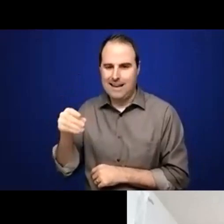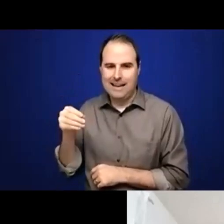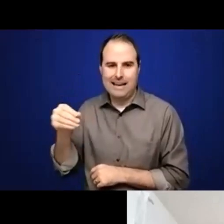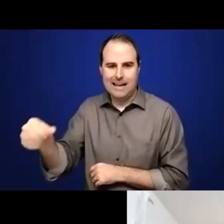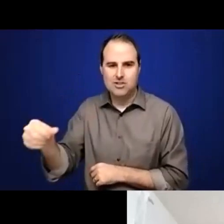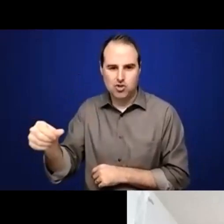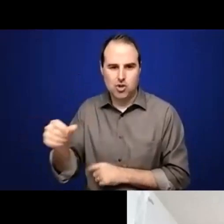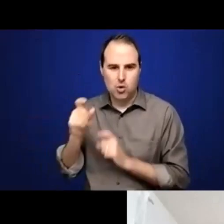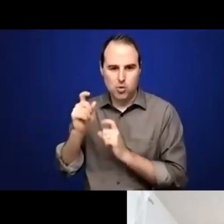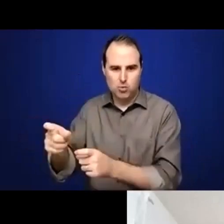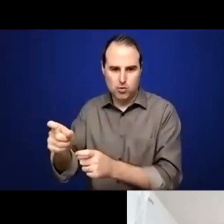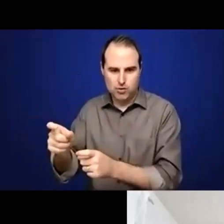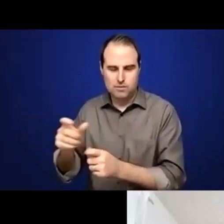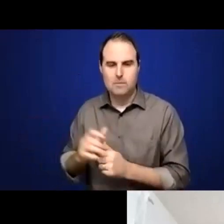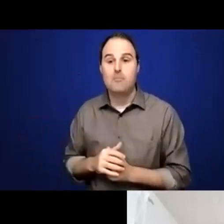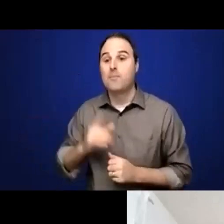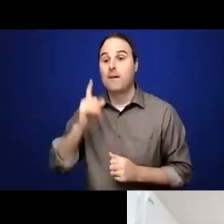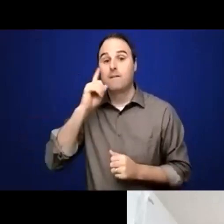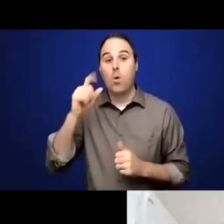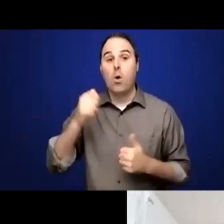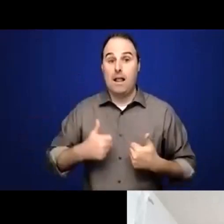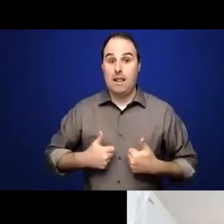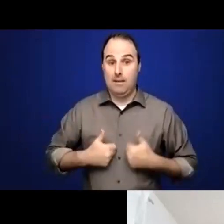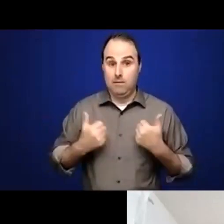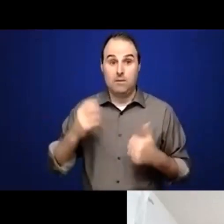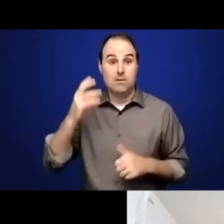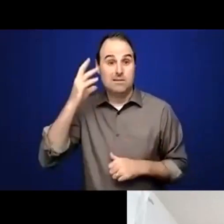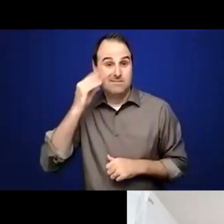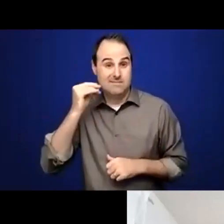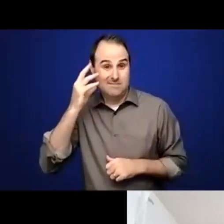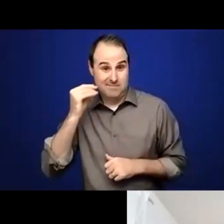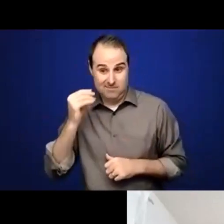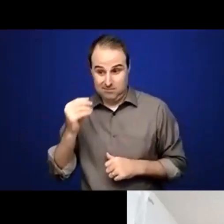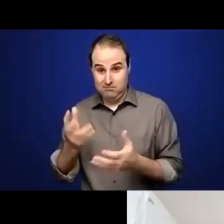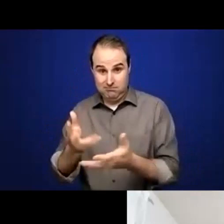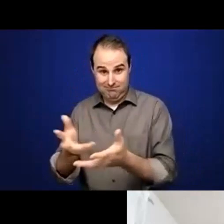For the committee members who had lived experiences of episodic conditions, we really